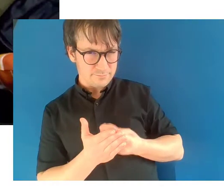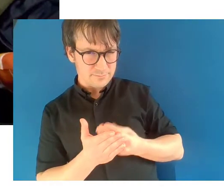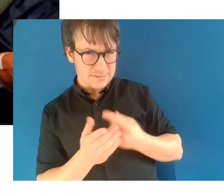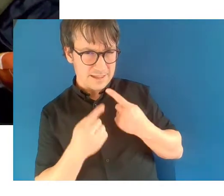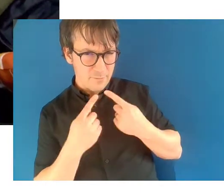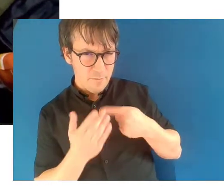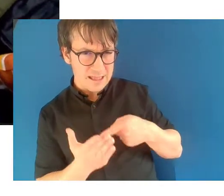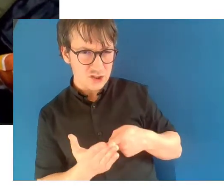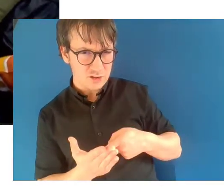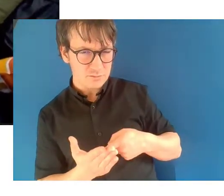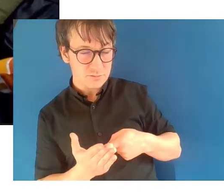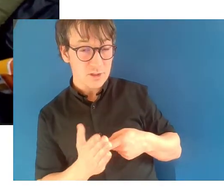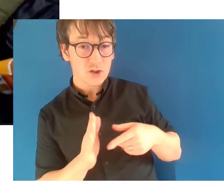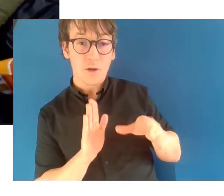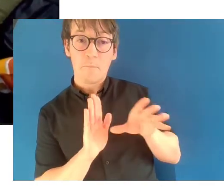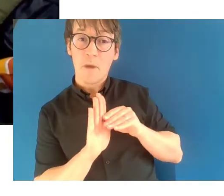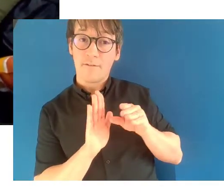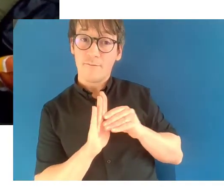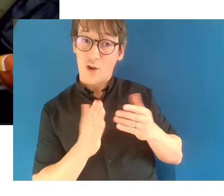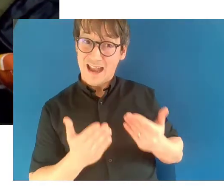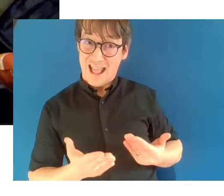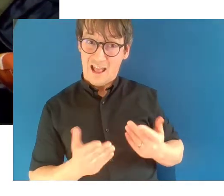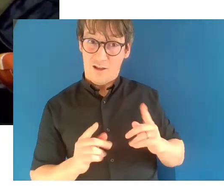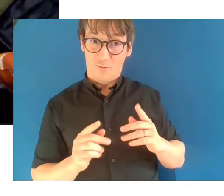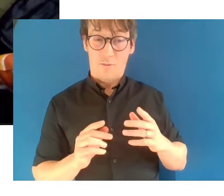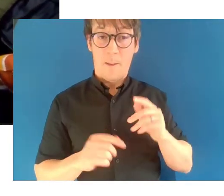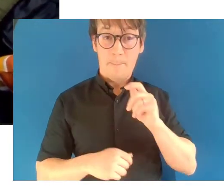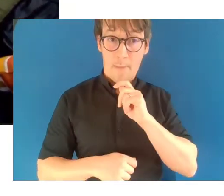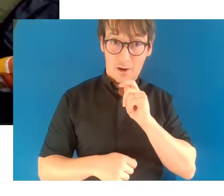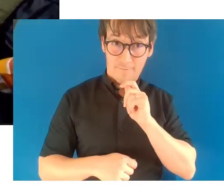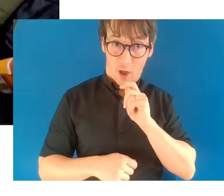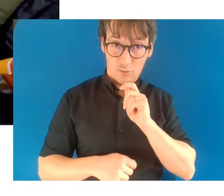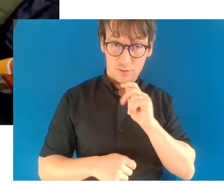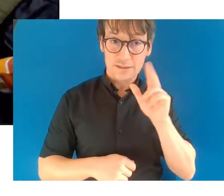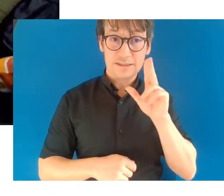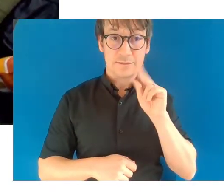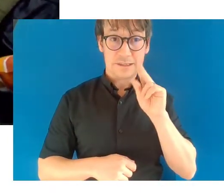it gets from the sensors. In this case, the sensor was the microphone.